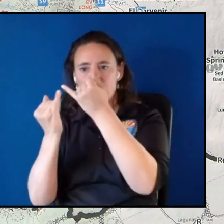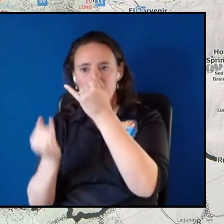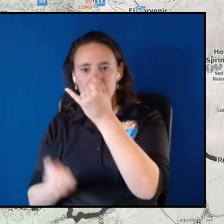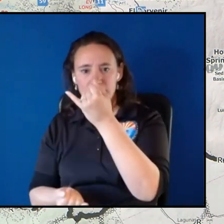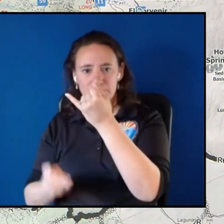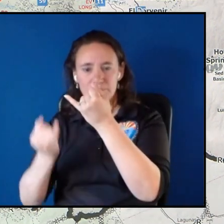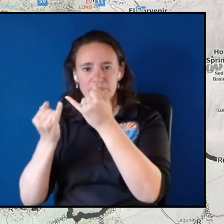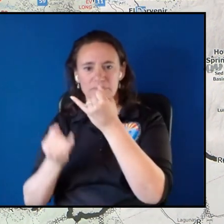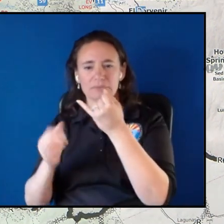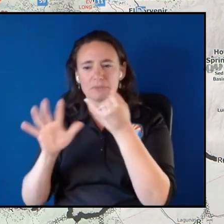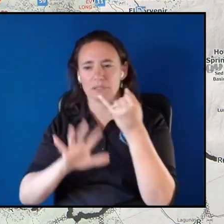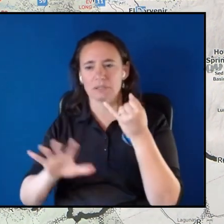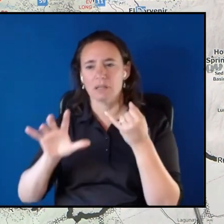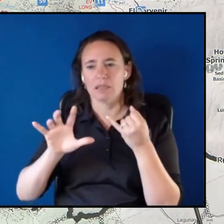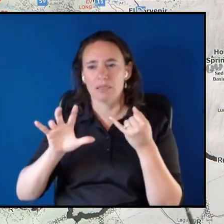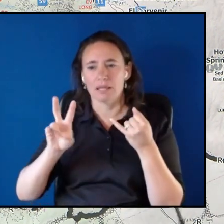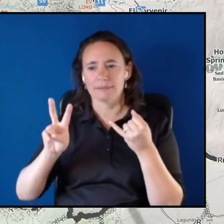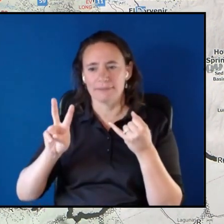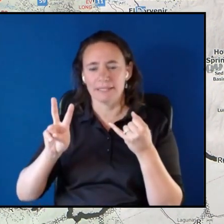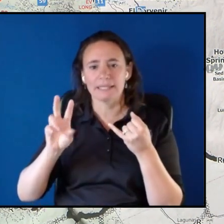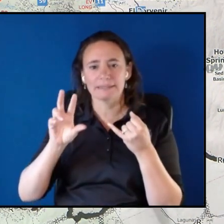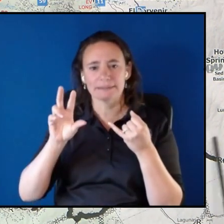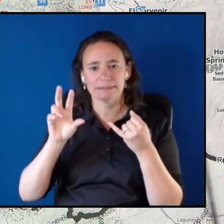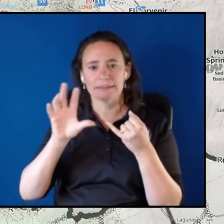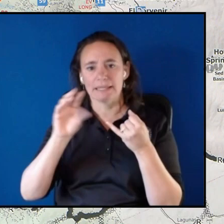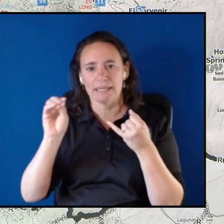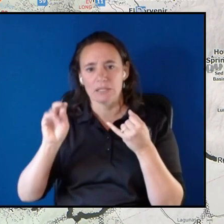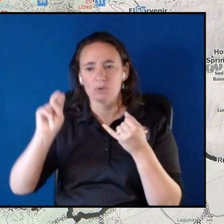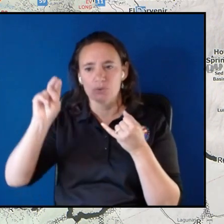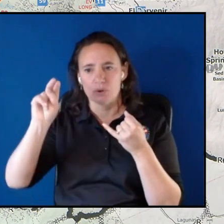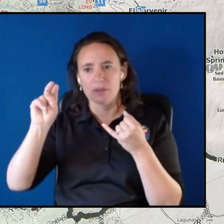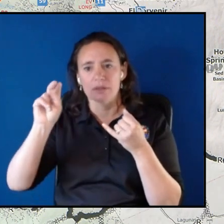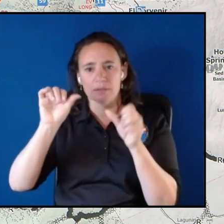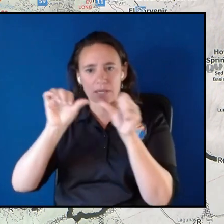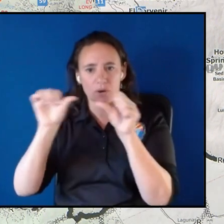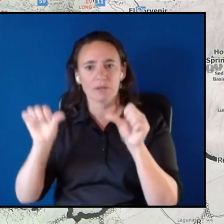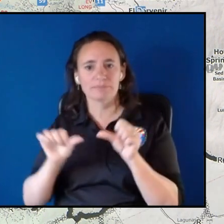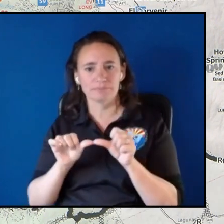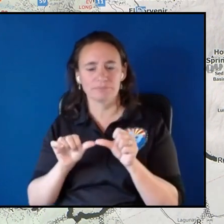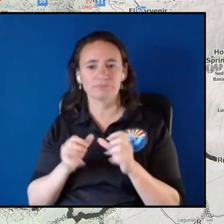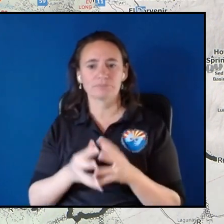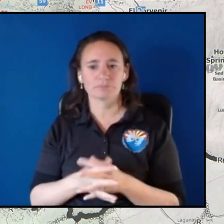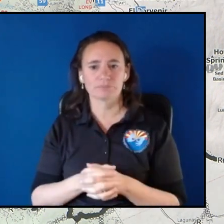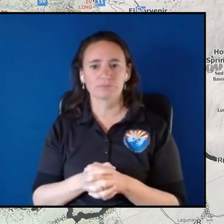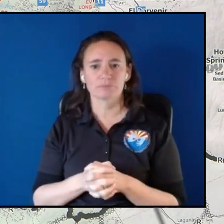progressing north areas. Where it's a little less, the